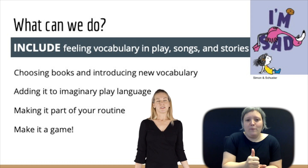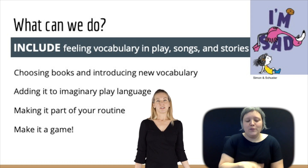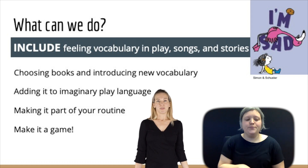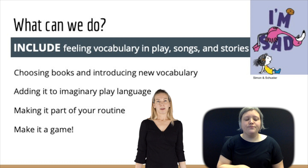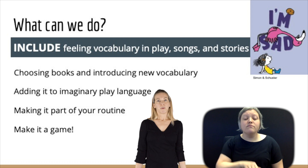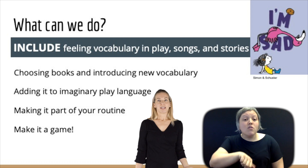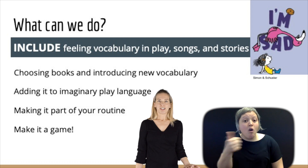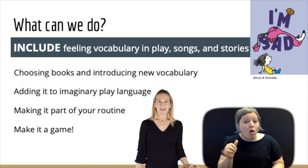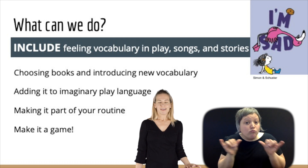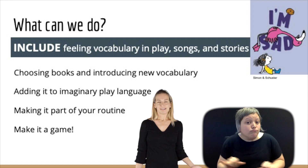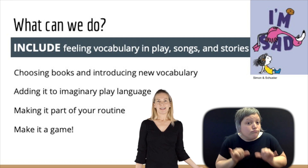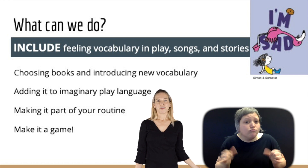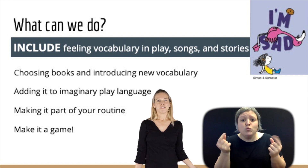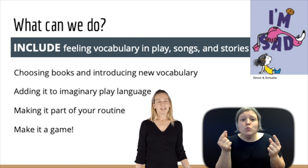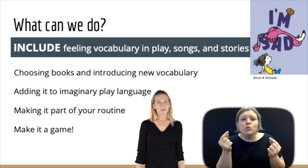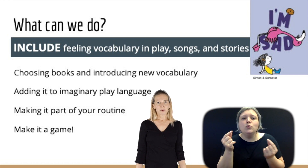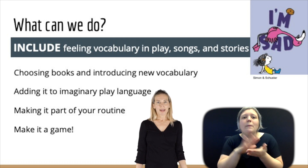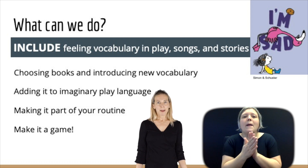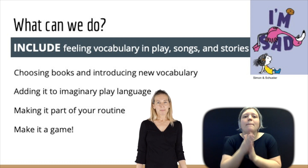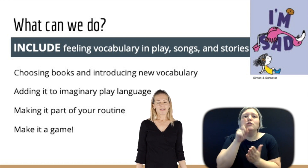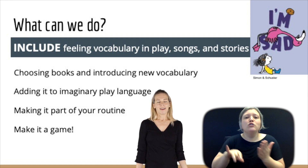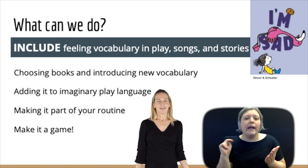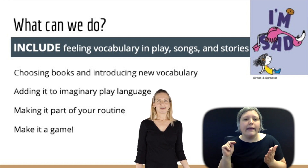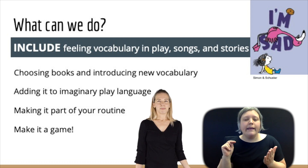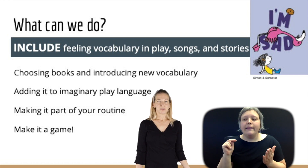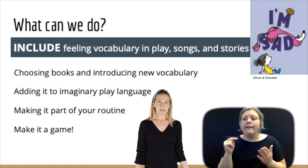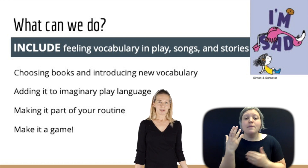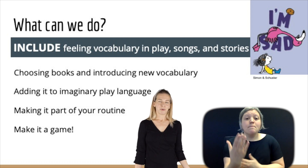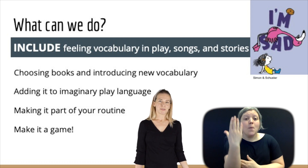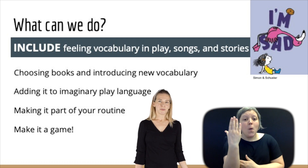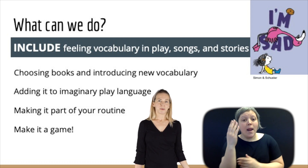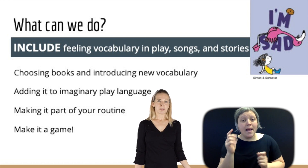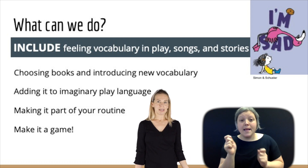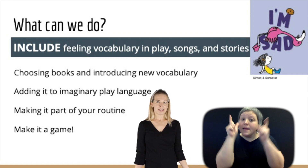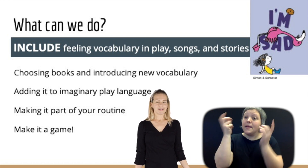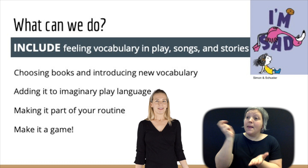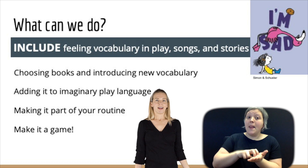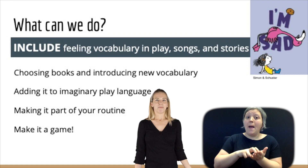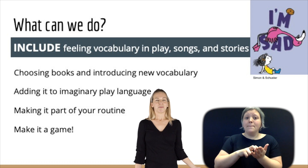Sometimes you can do things like a morning check-in to see how they're feeling when they wake up. A lot of times you'll see that in preschool morning meetings.